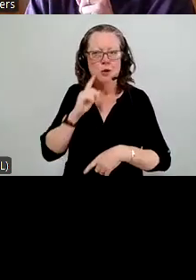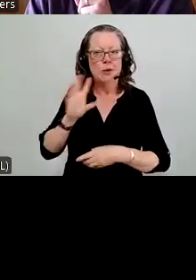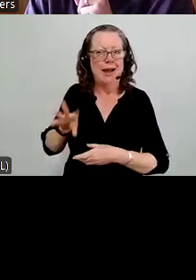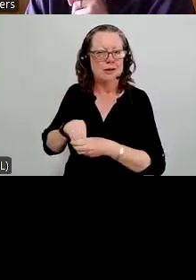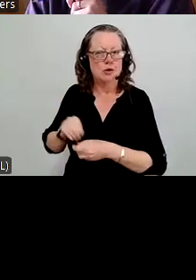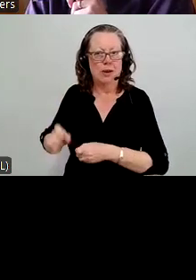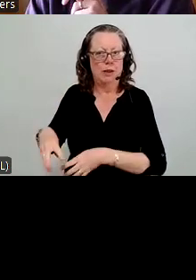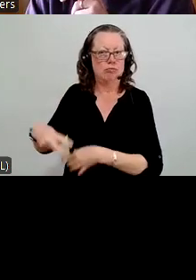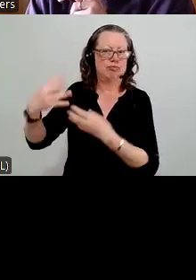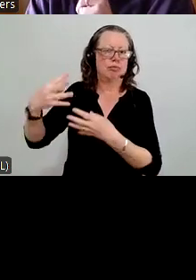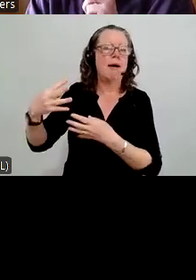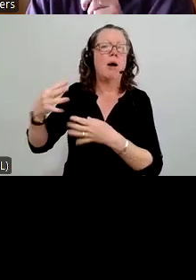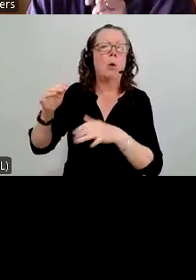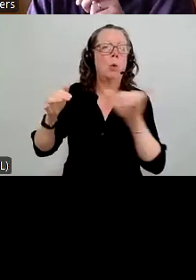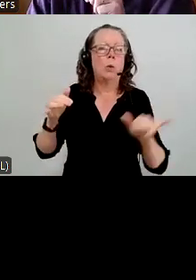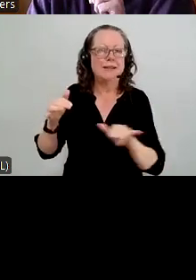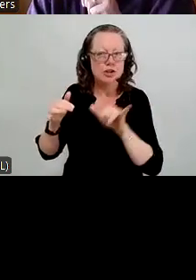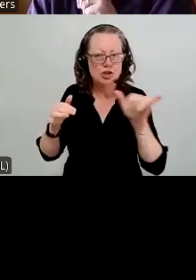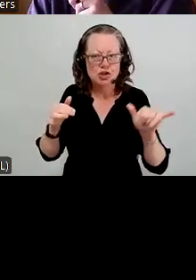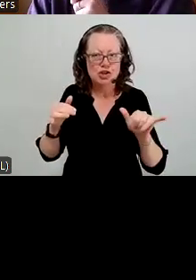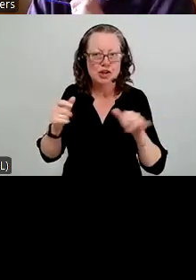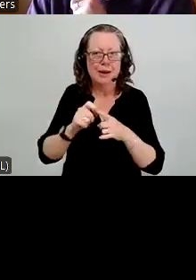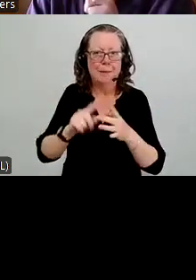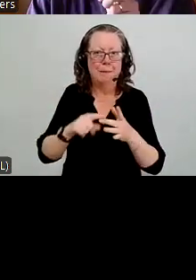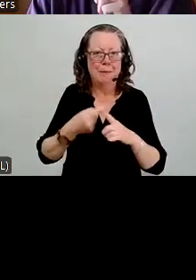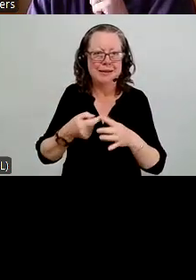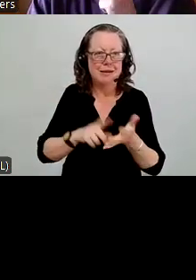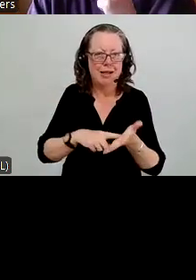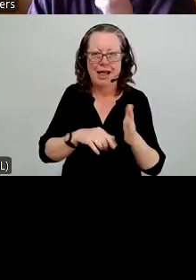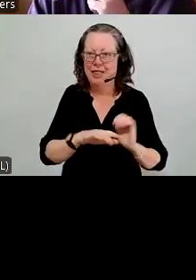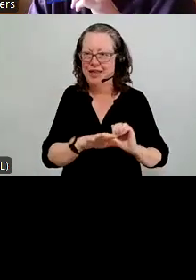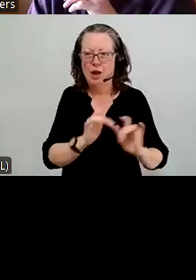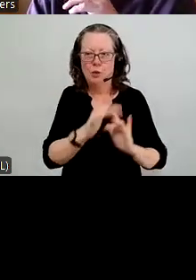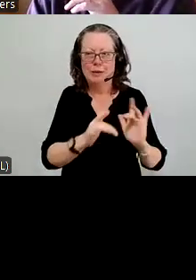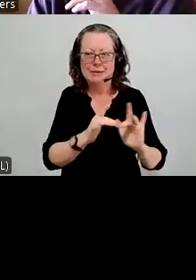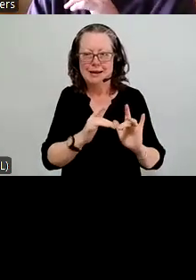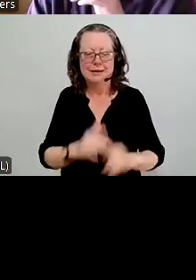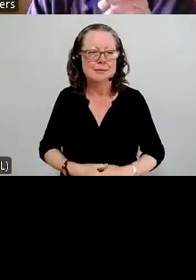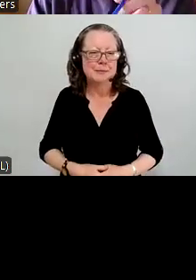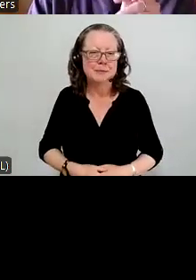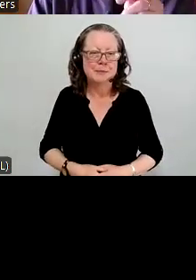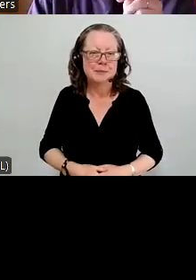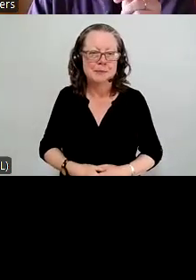If we've got time, I'll ask you in a bit, we might have to go to look at some of your websites. We'll see how we get off for time,